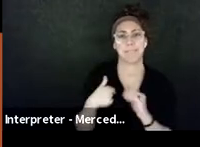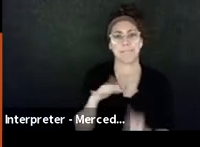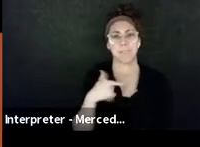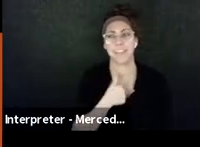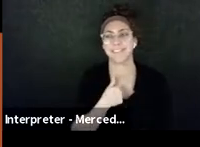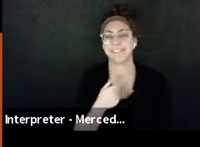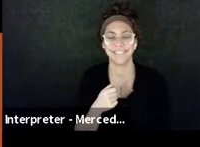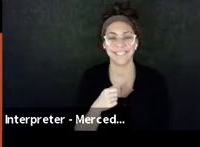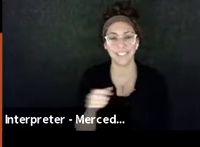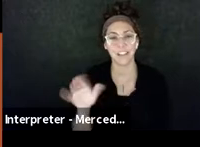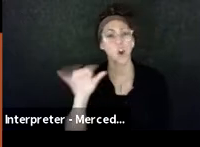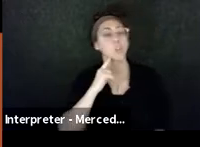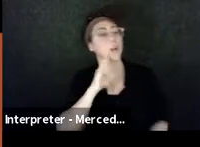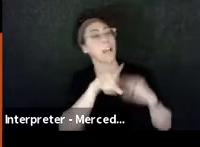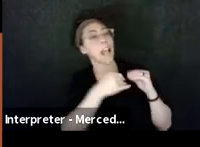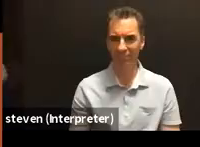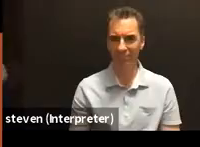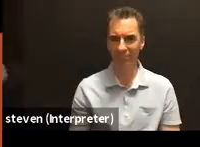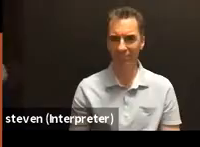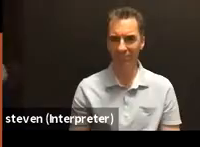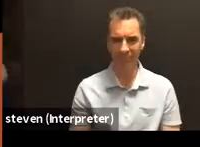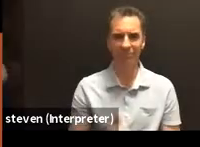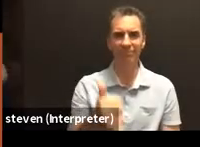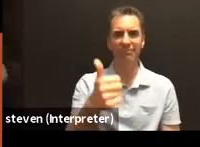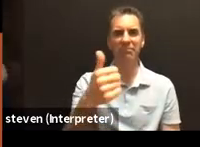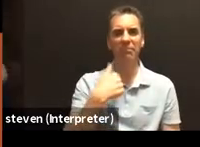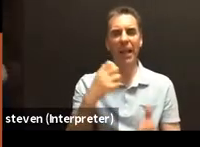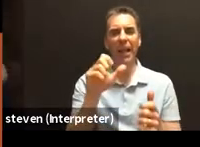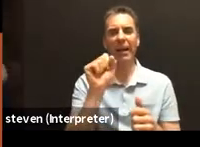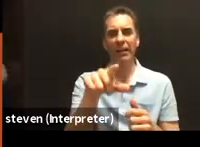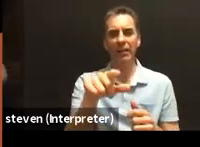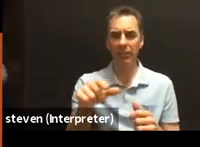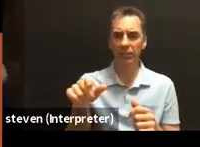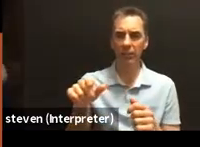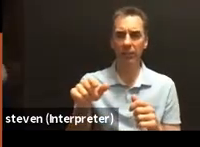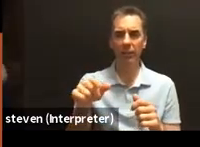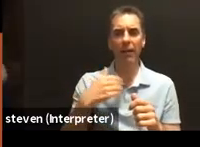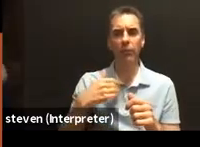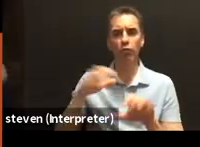maria.rodriguez: I'm going to type in the chat box. My community coordinators information. So if anyone has someone that's